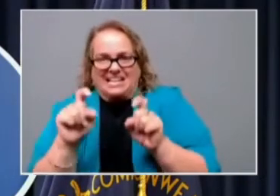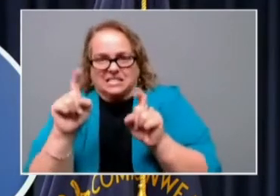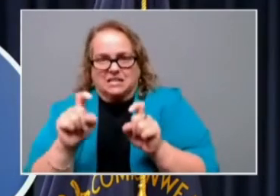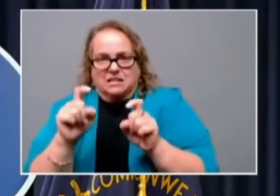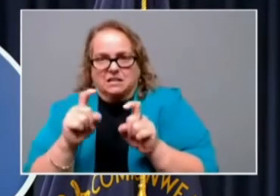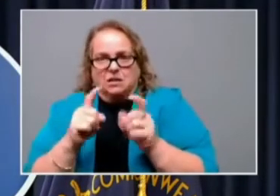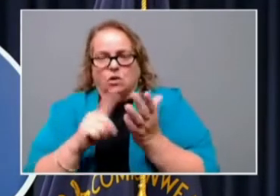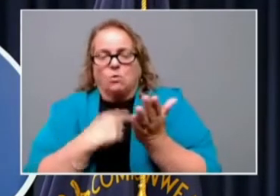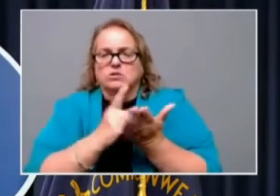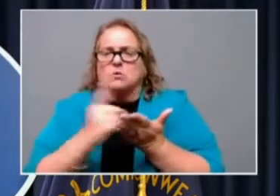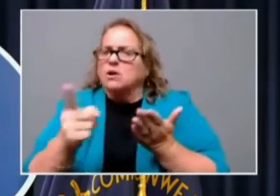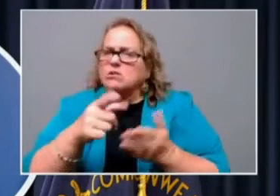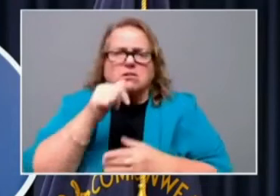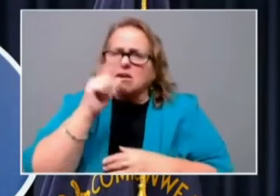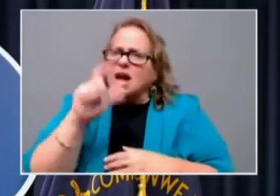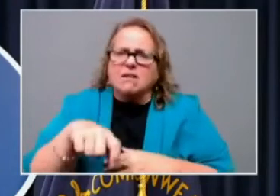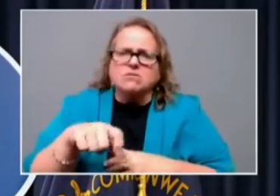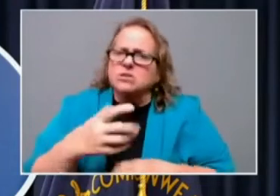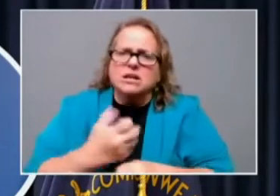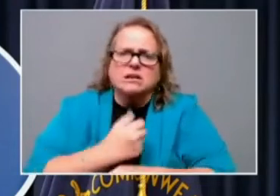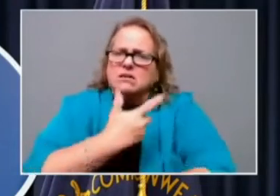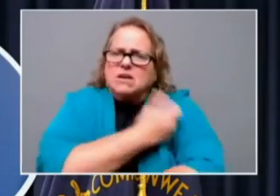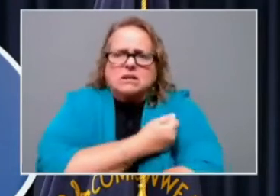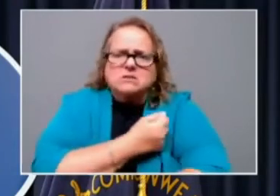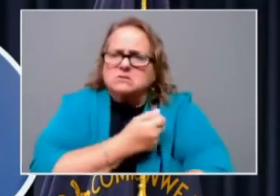You can refuse. If that's the word to get vaccinated and you can keep your